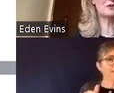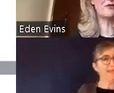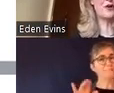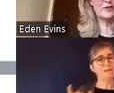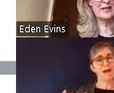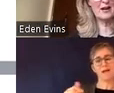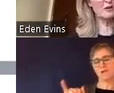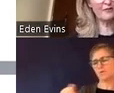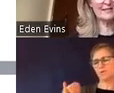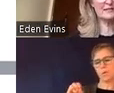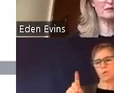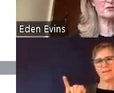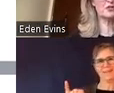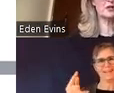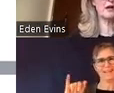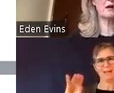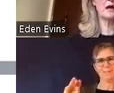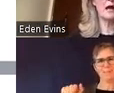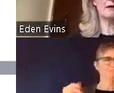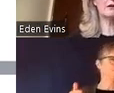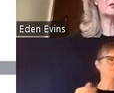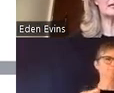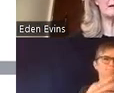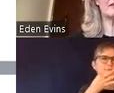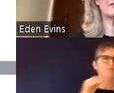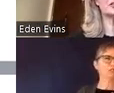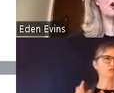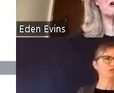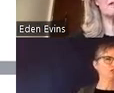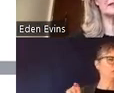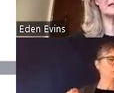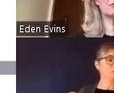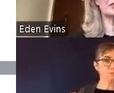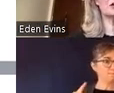whose photo is here, fantastic researcher here, and what you see in the first curve - with the